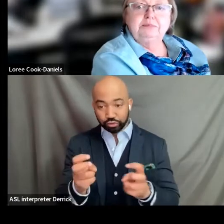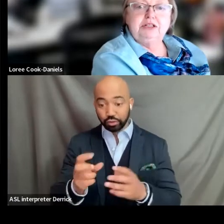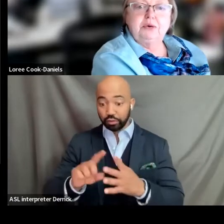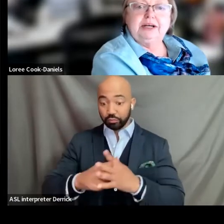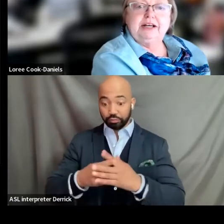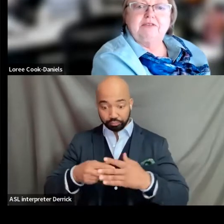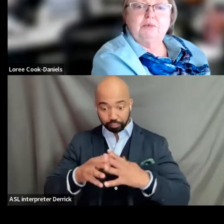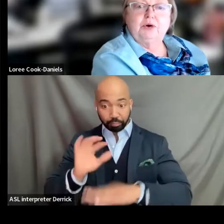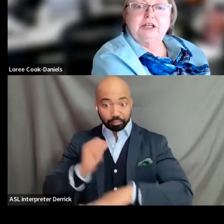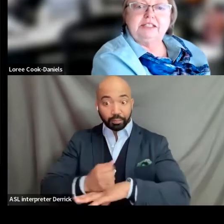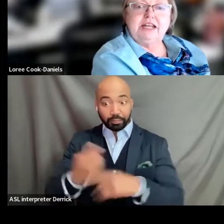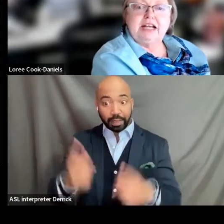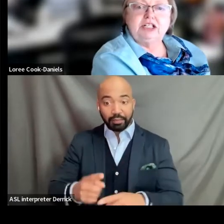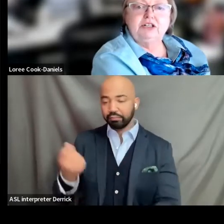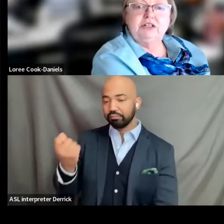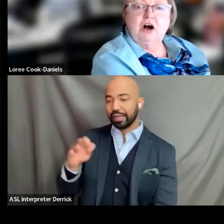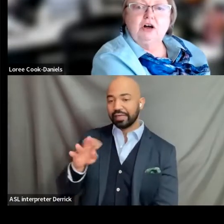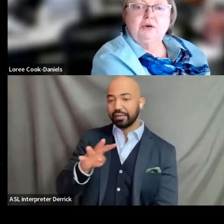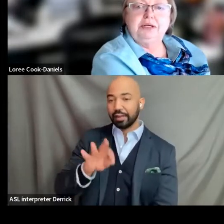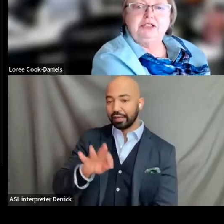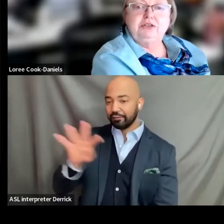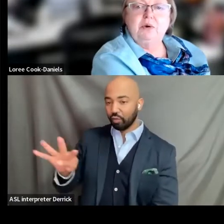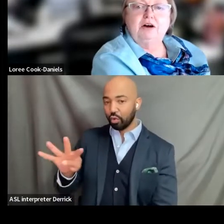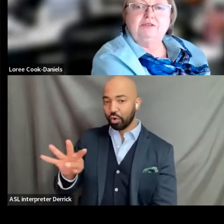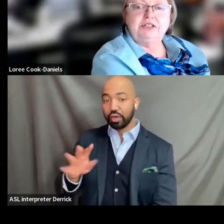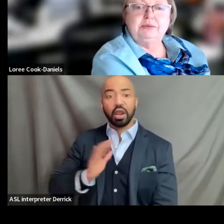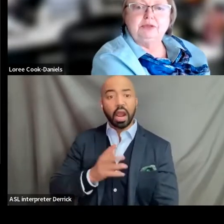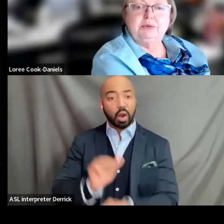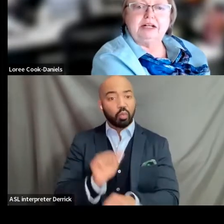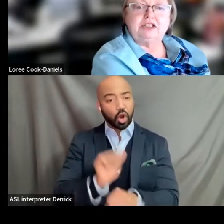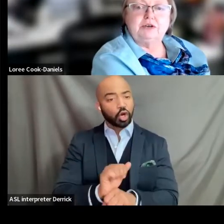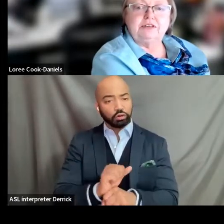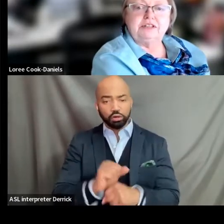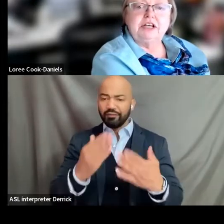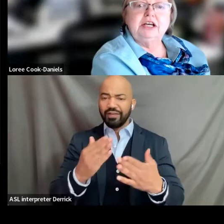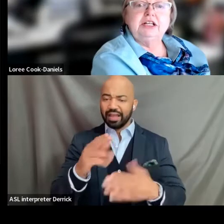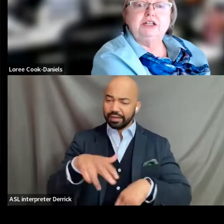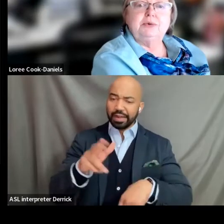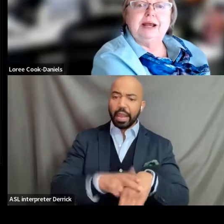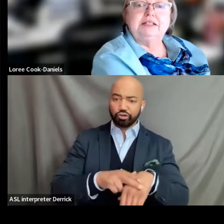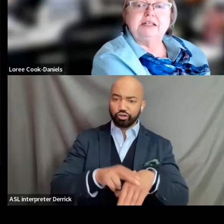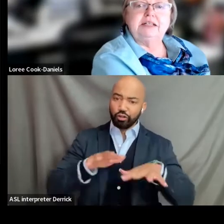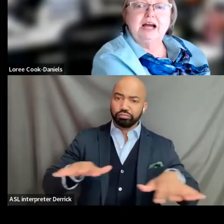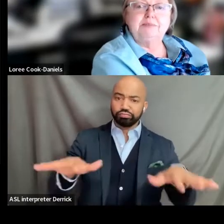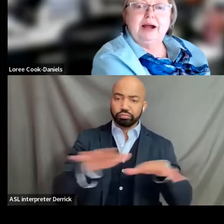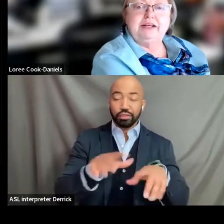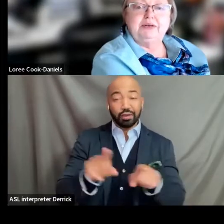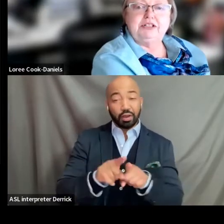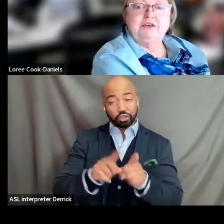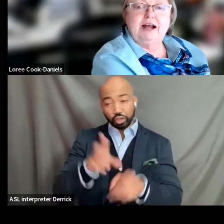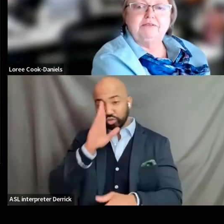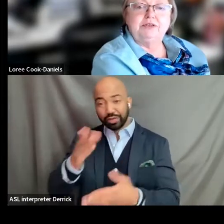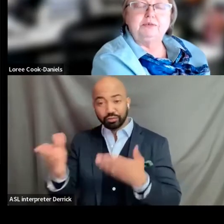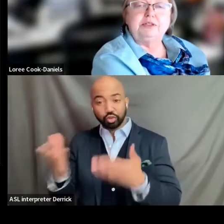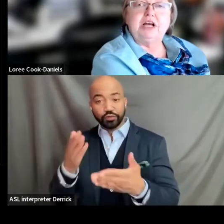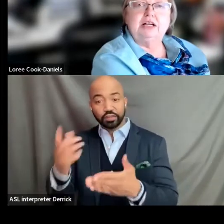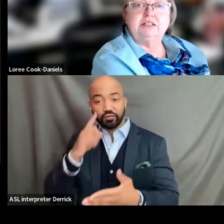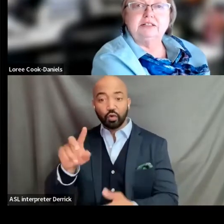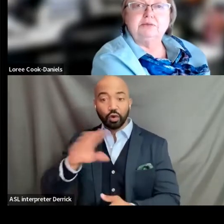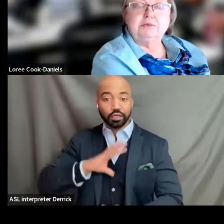The majority of our work is national although we do offer some direct service to trans and nonbinary survivors in Wisconsin